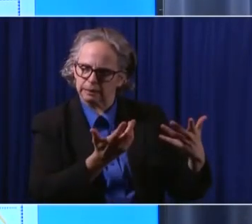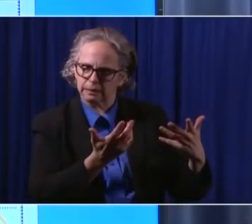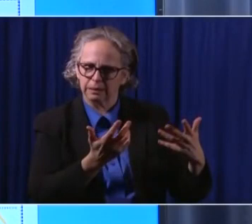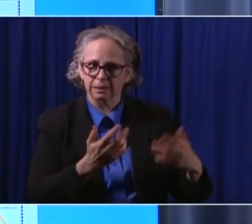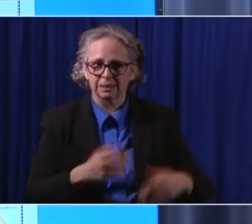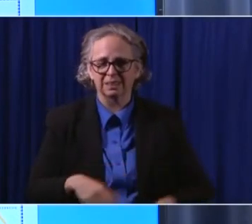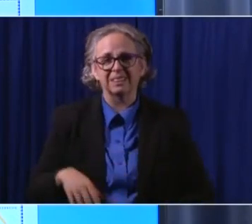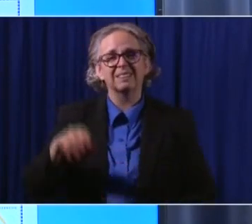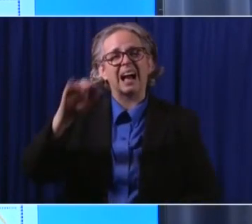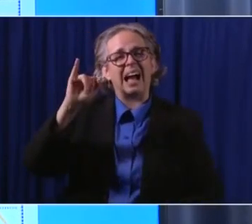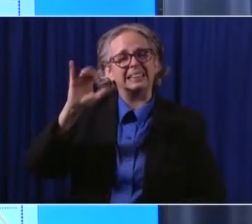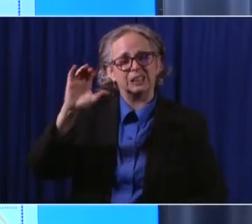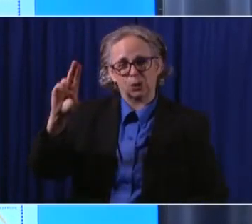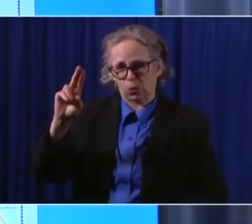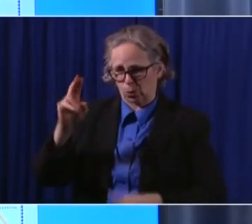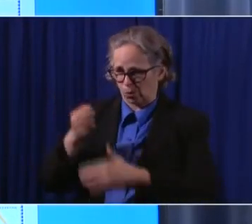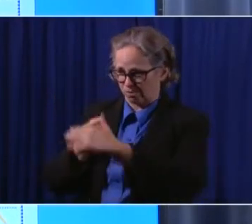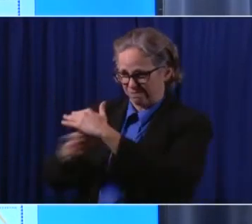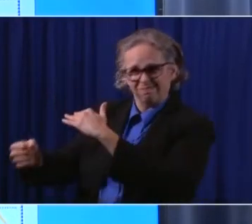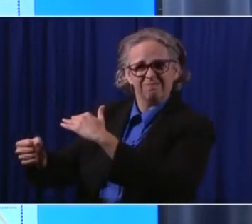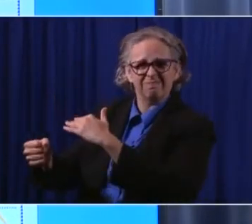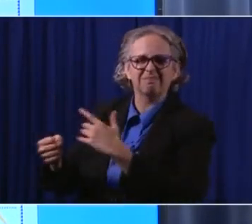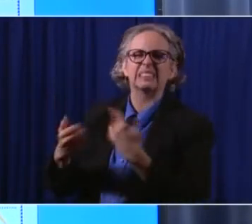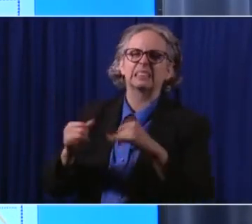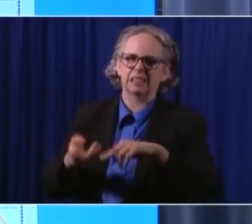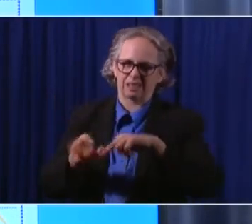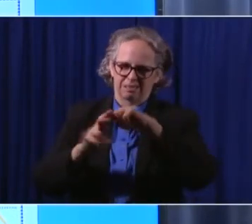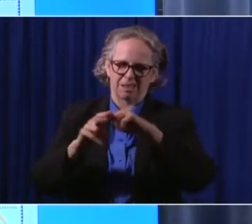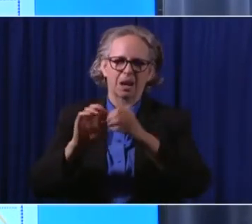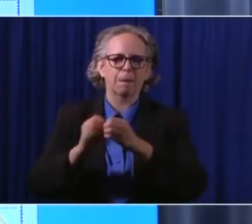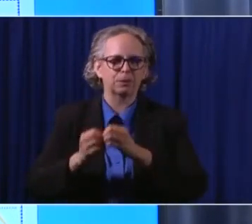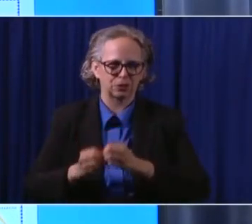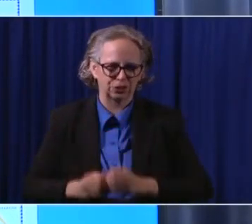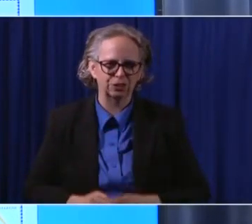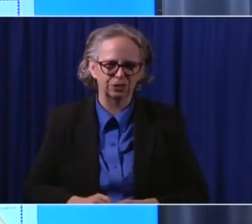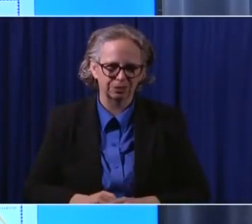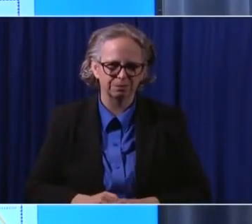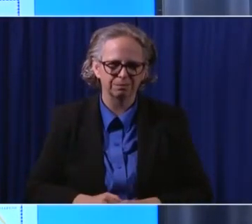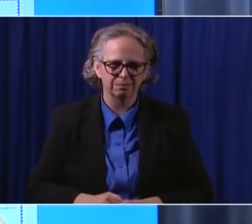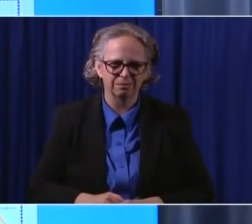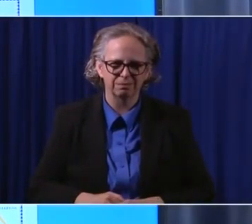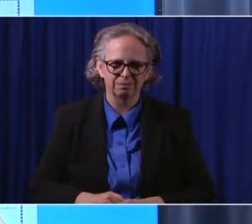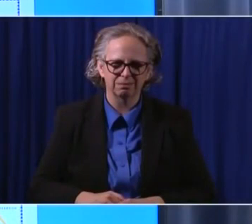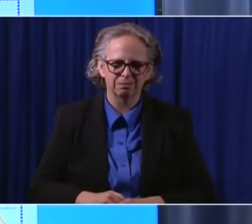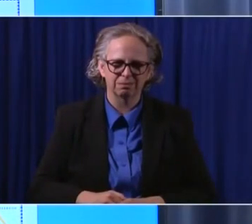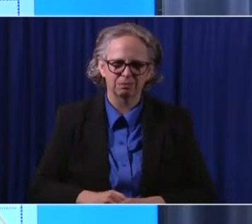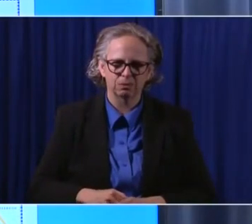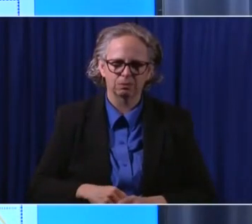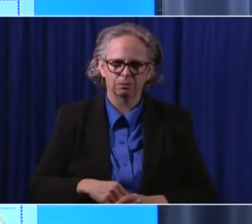THAT IS 81 VERSUS AN AVERAGE OF 70 FOR 21 DAYS. THE ICU ADMISSIONS IS UP A